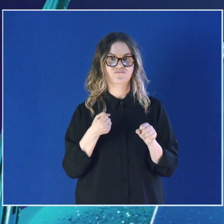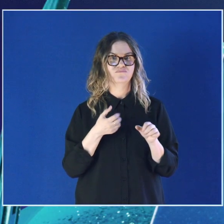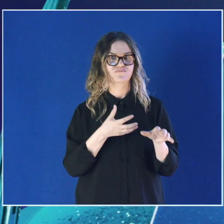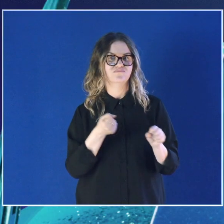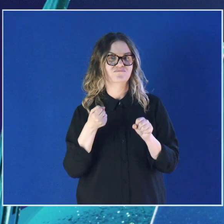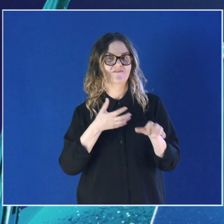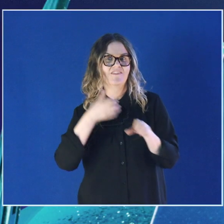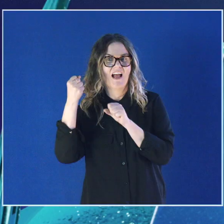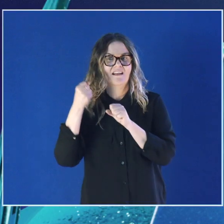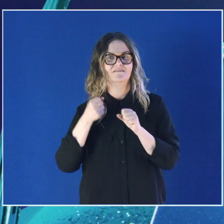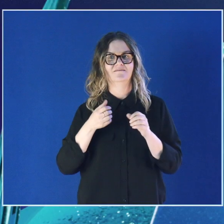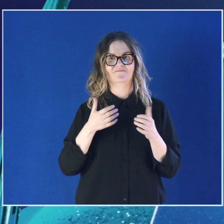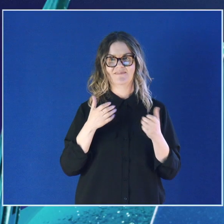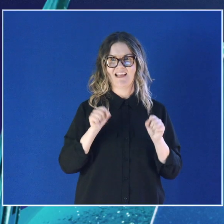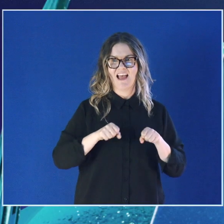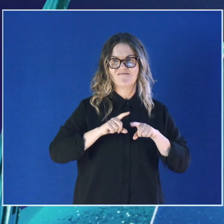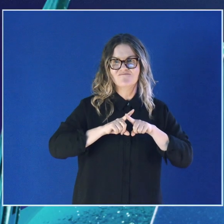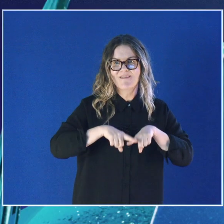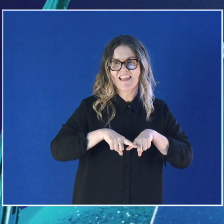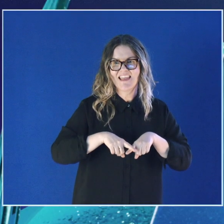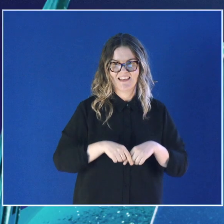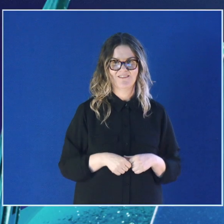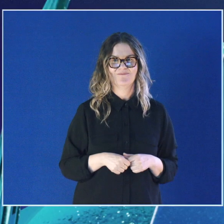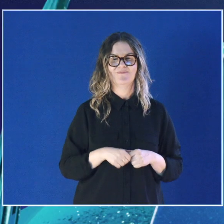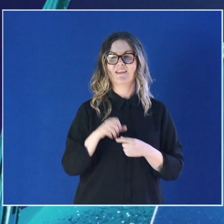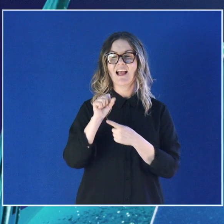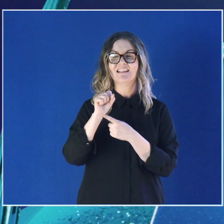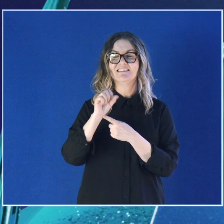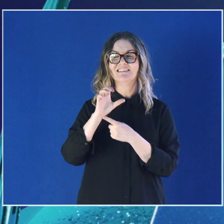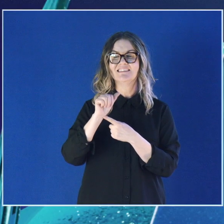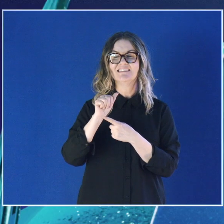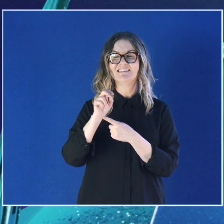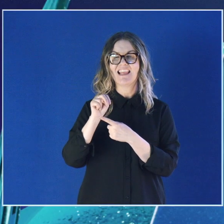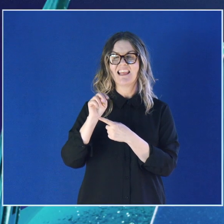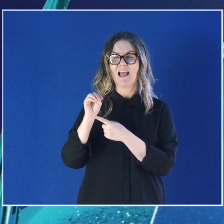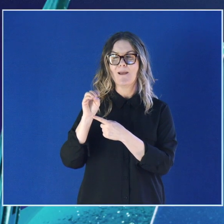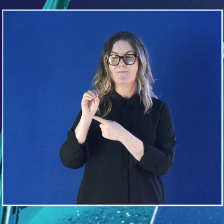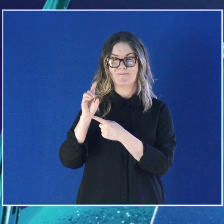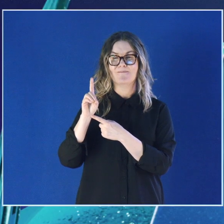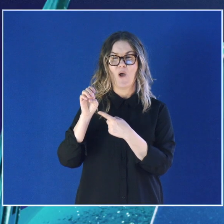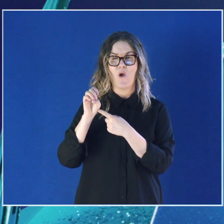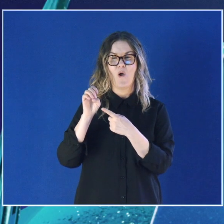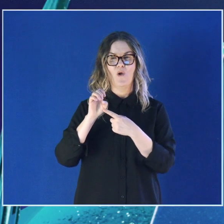through webpages and documents, navigating headings, links, and tables with ease.